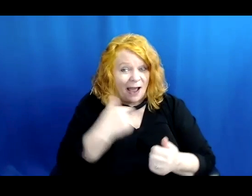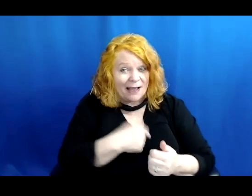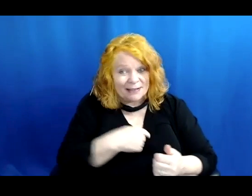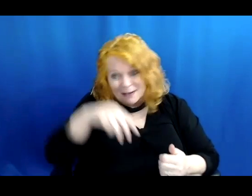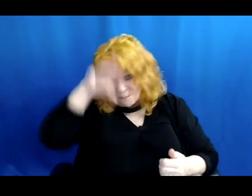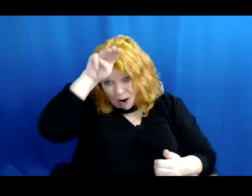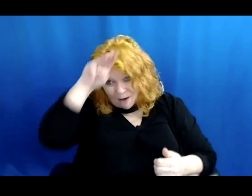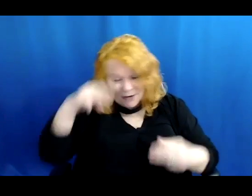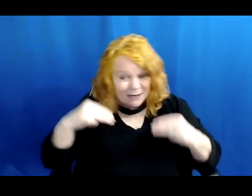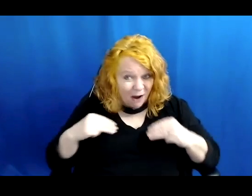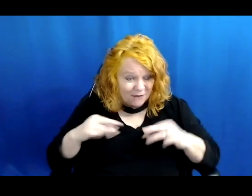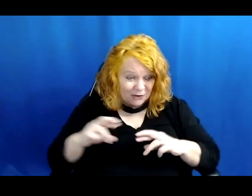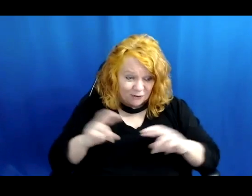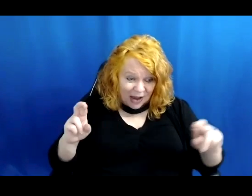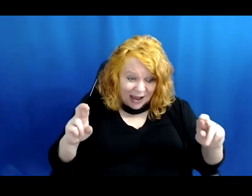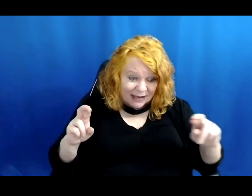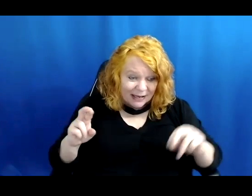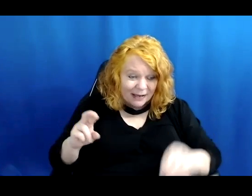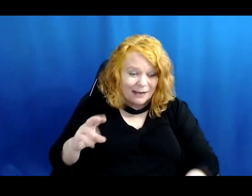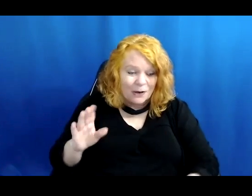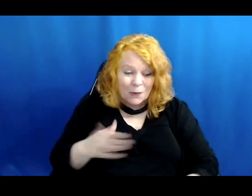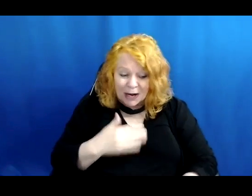here we go. We are going to sing it twice.